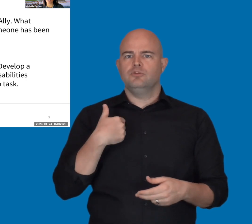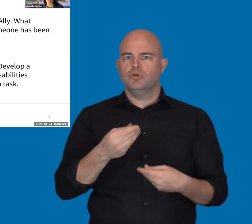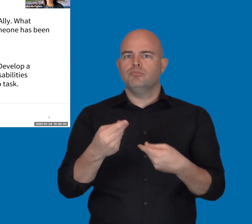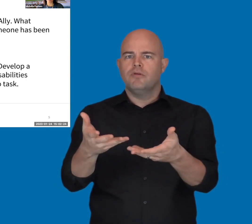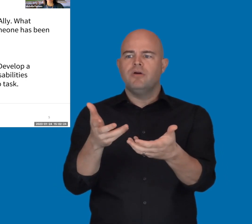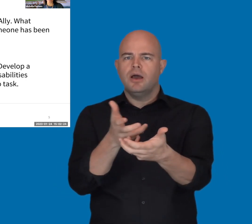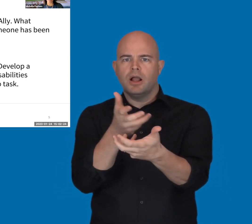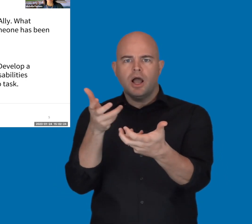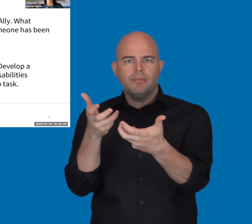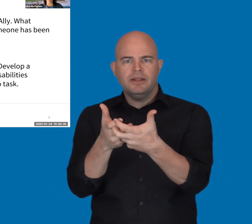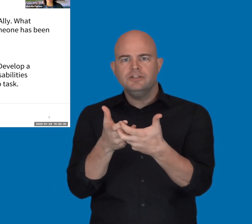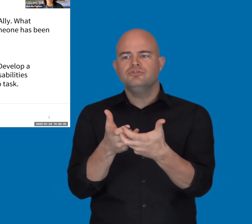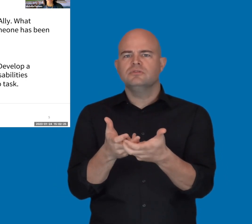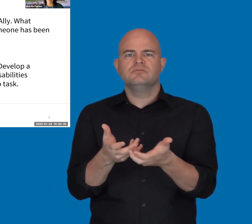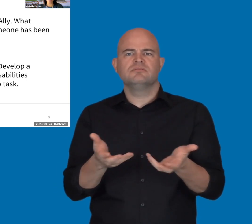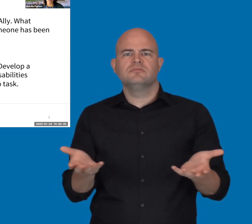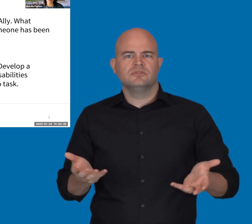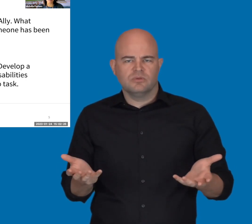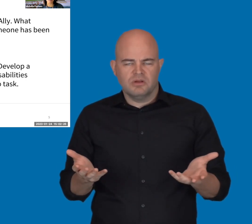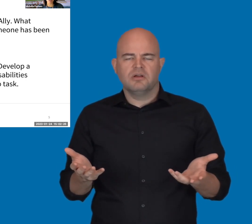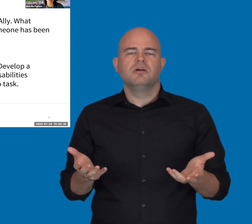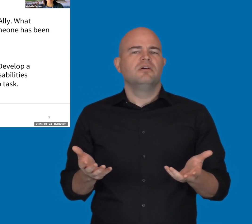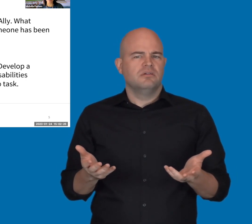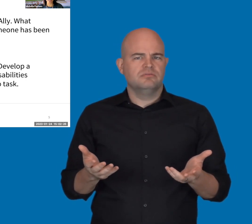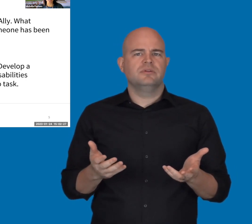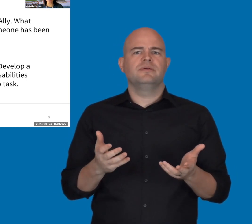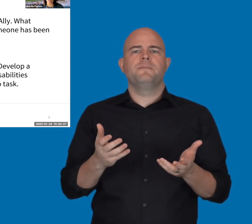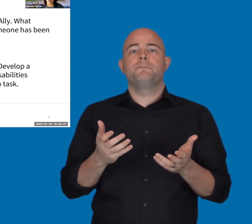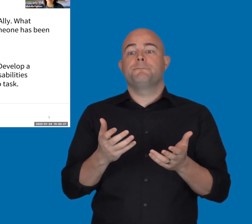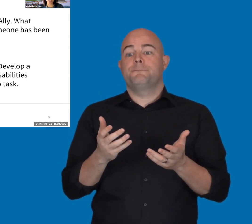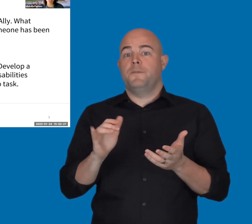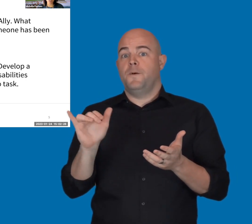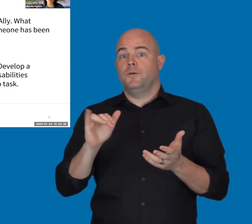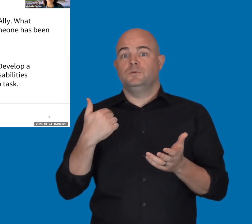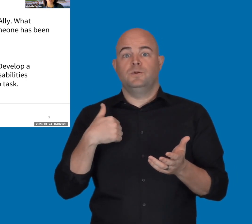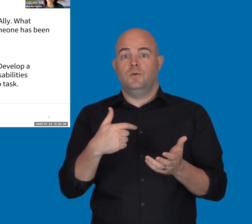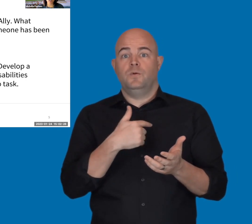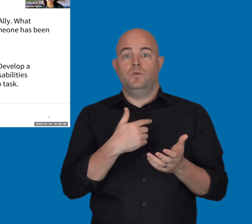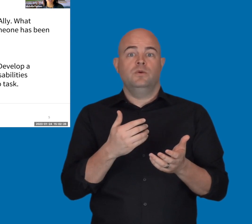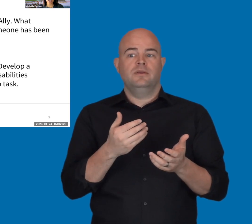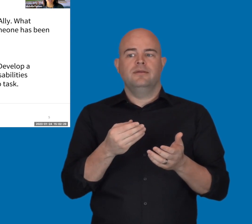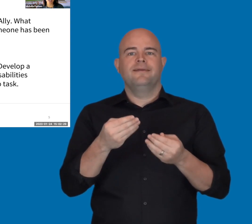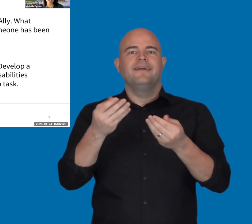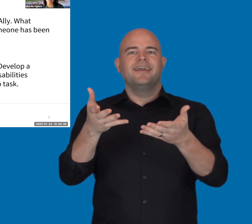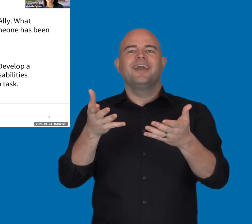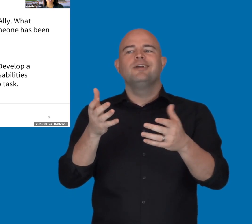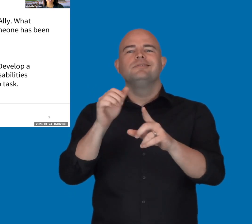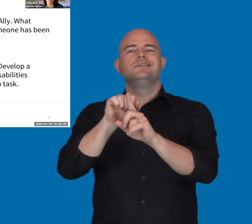what that looks like, how that's presented to students